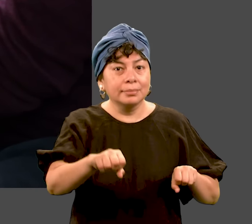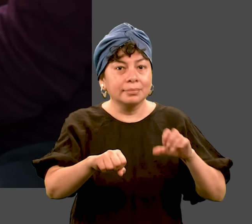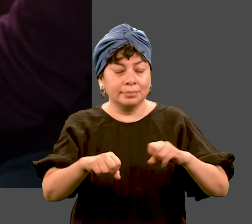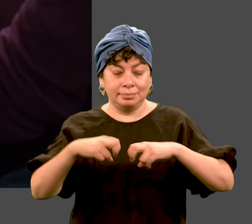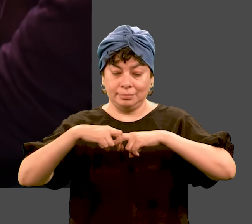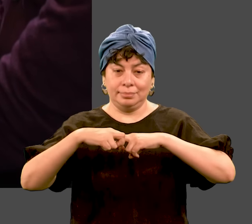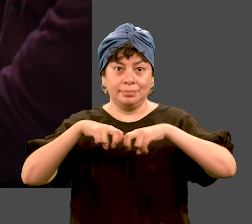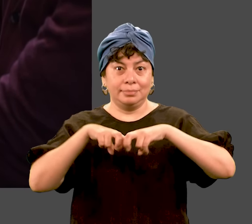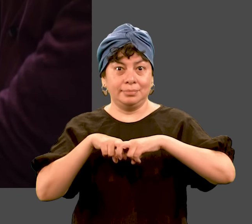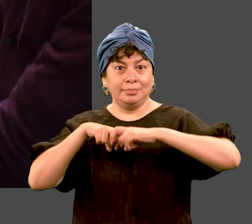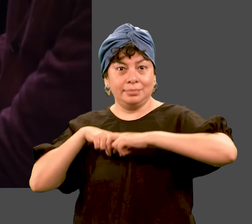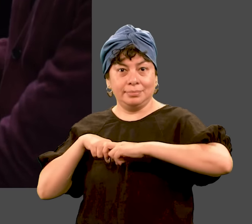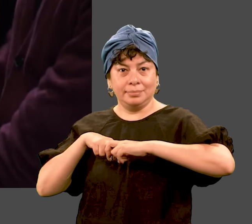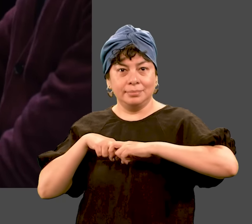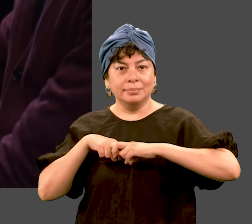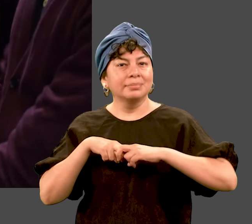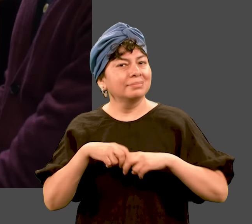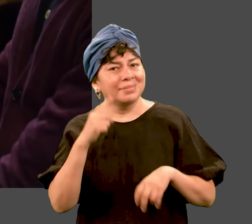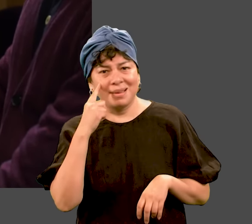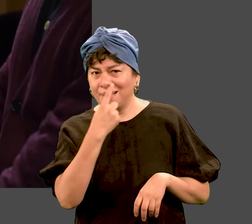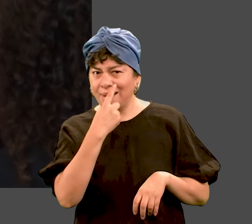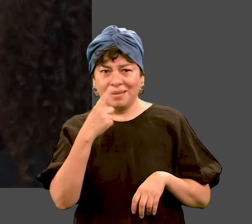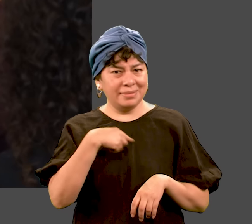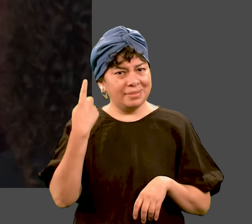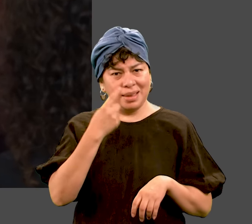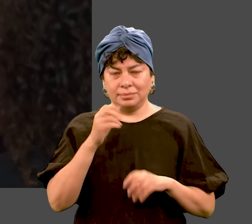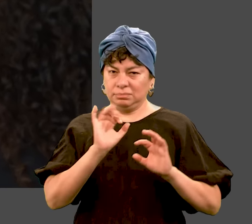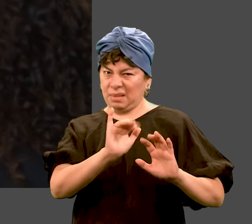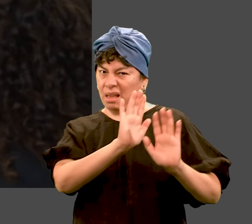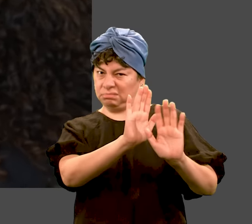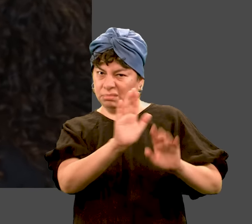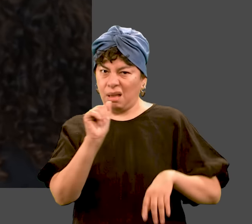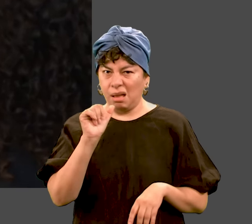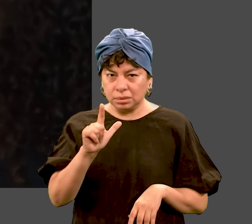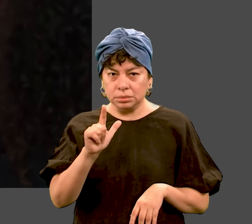not the eyes and face, which is a hallmark of ASL, but the knees and the hands and the legs.